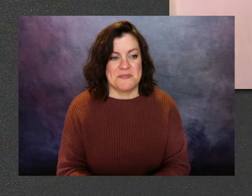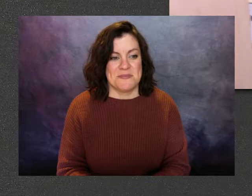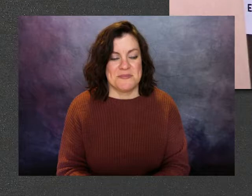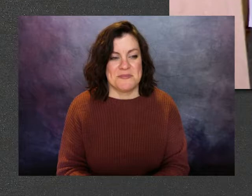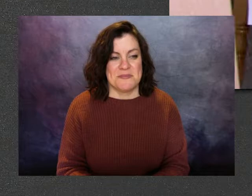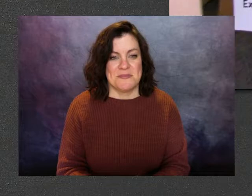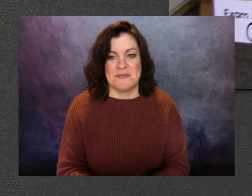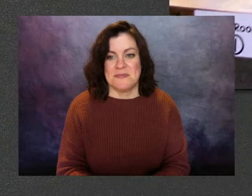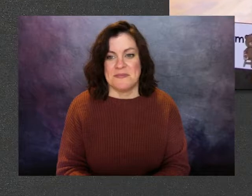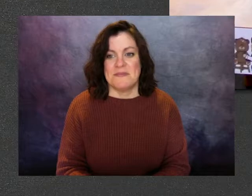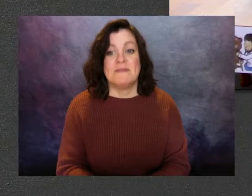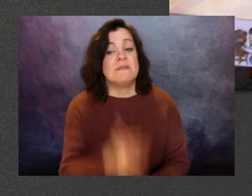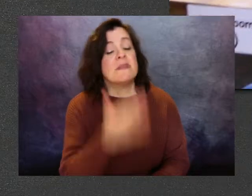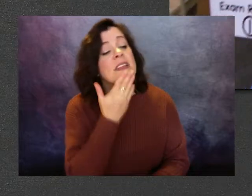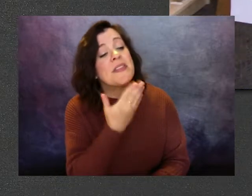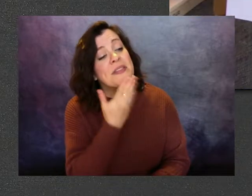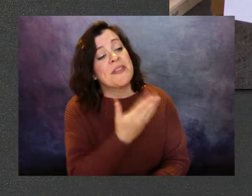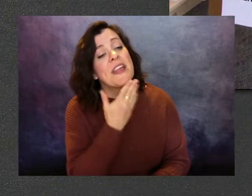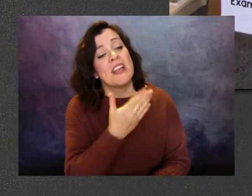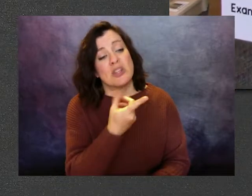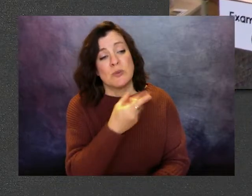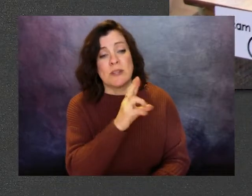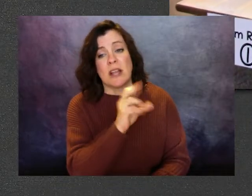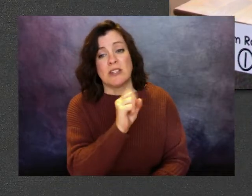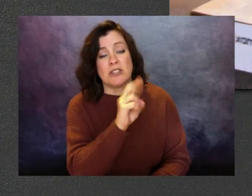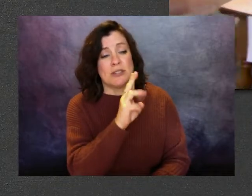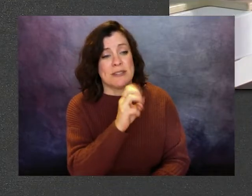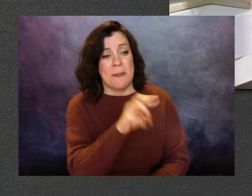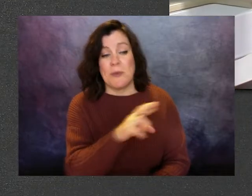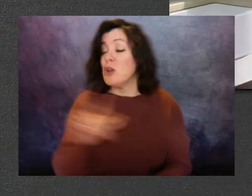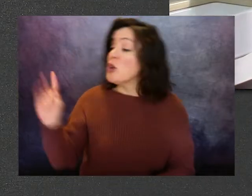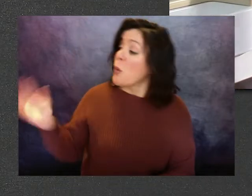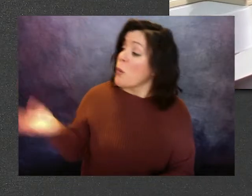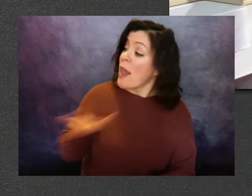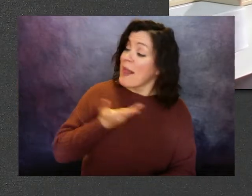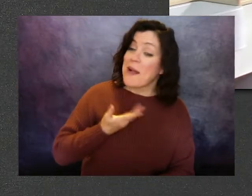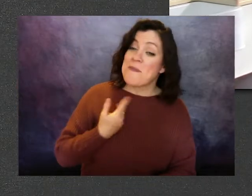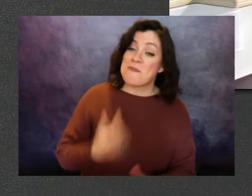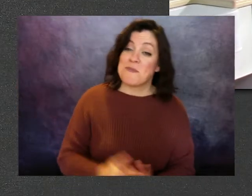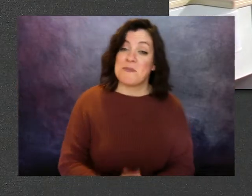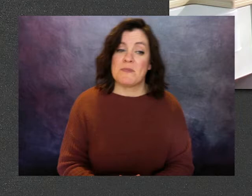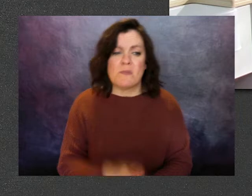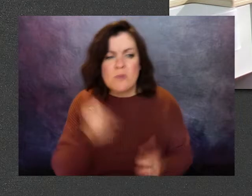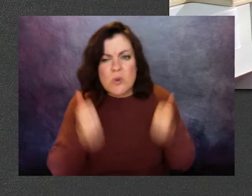Thank you Dr. Summer. You're welcome. Which room would you like us in?